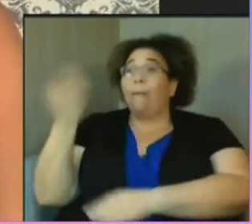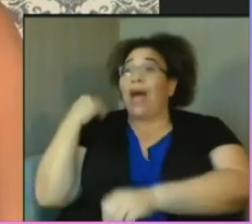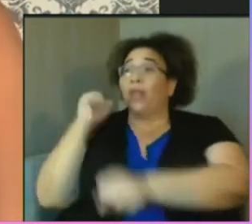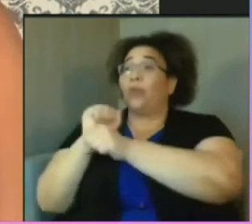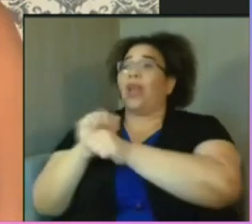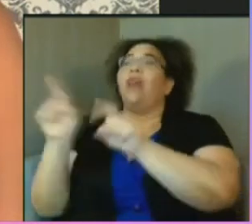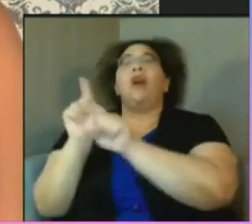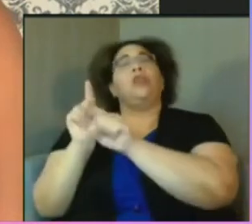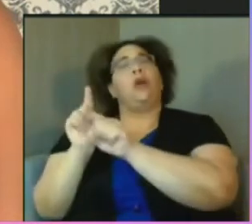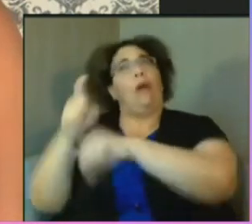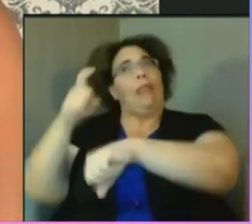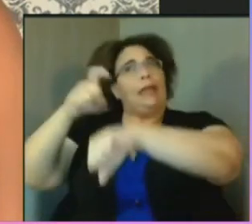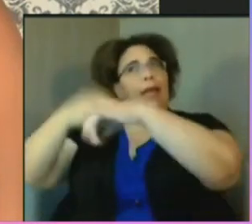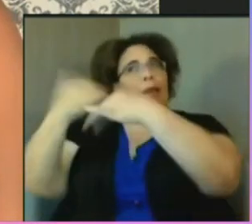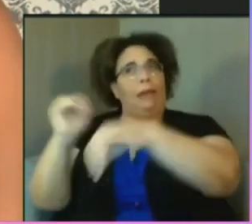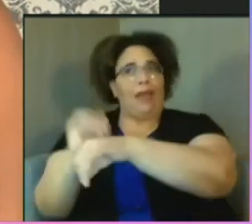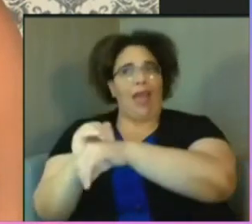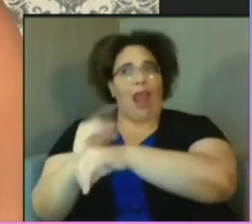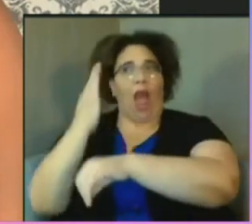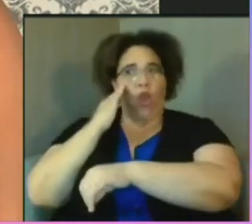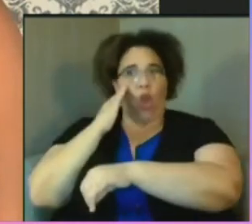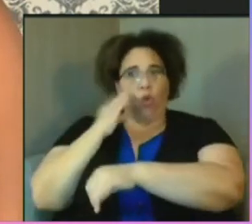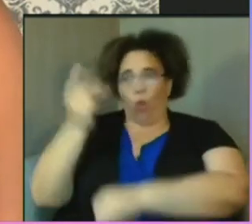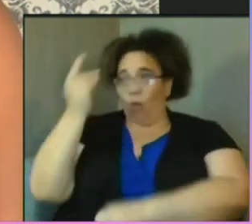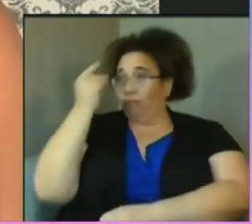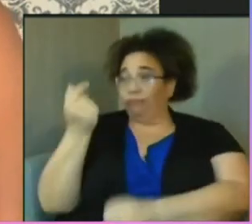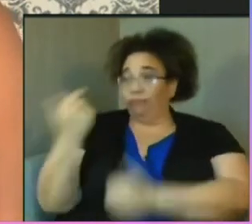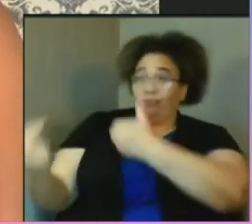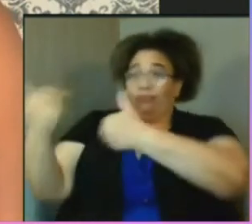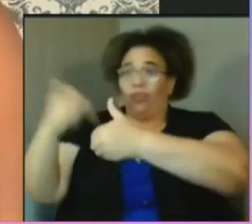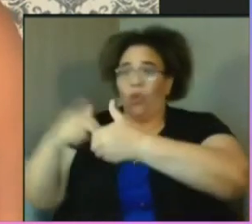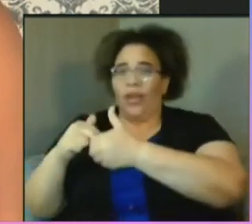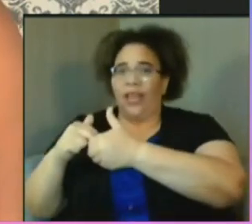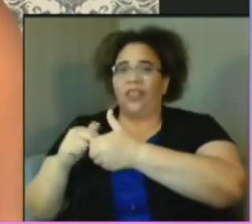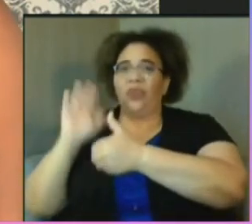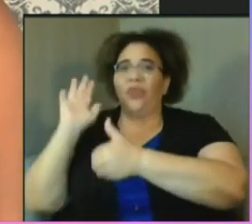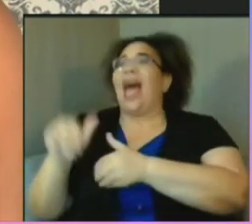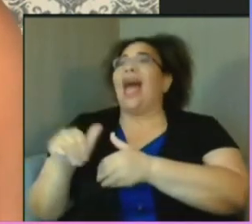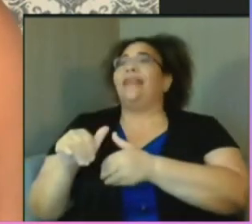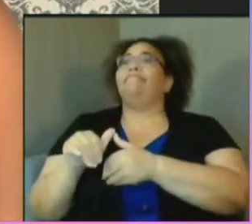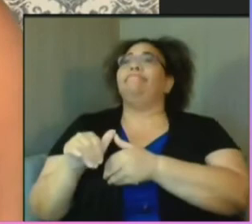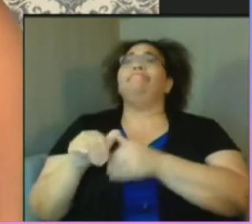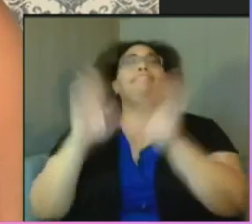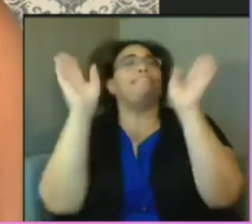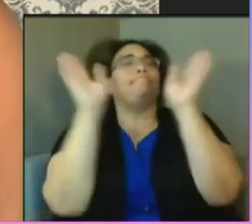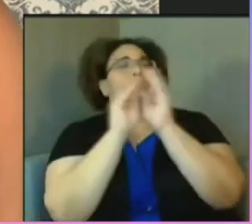I know you're going right into the disclosure at town hall at nine o'clock right after this